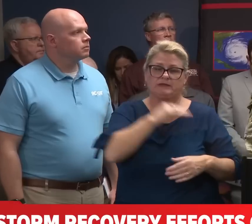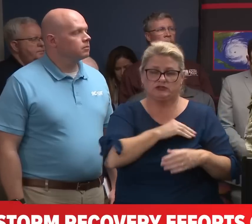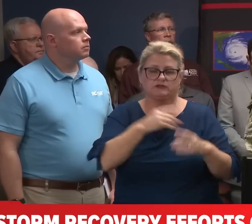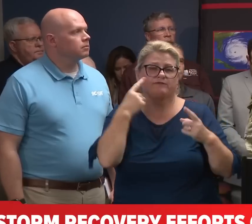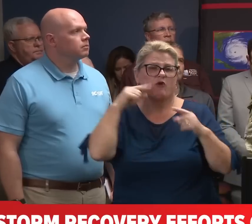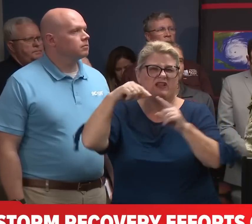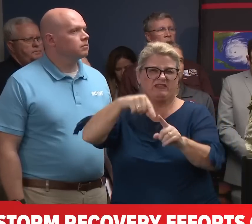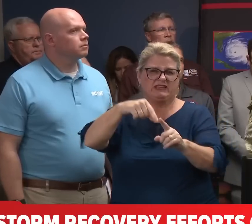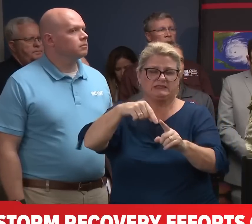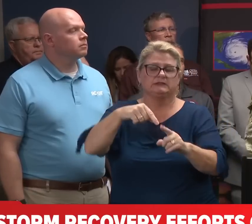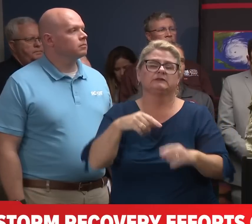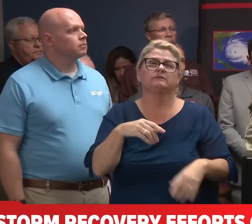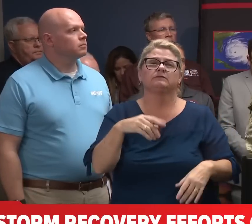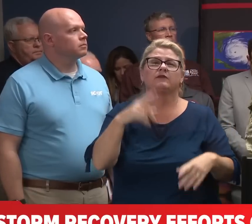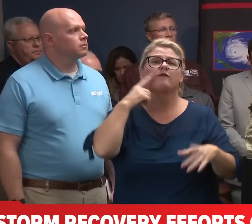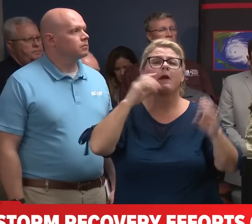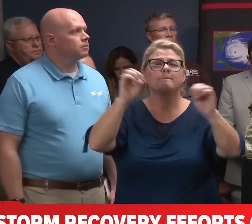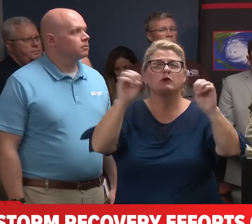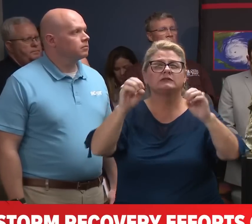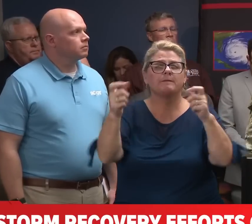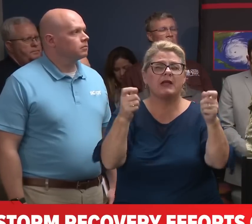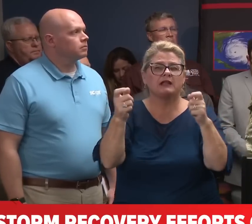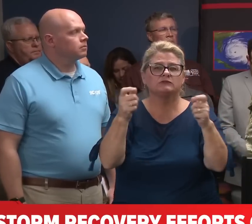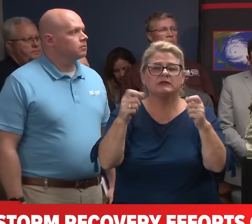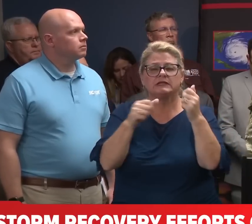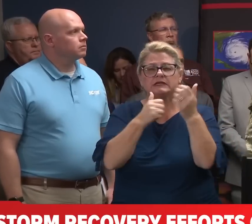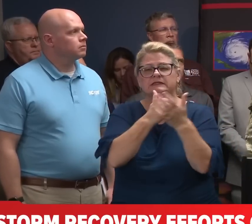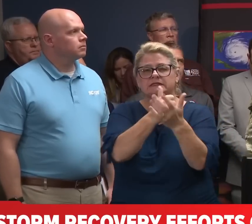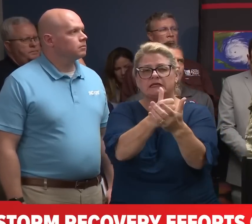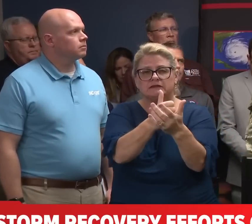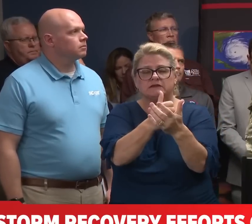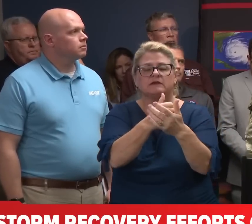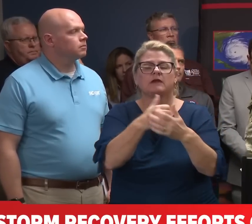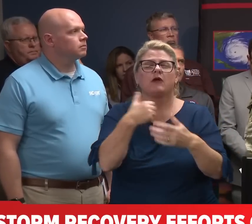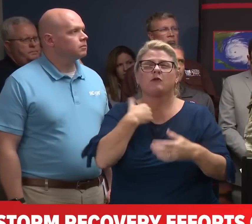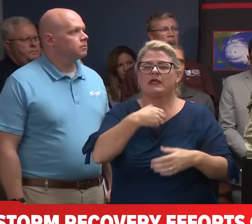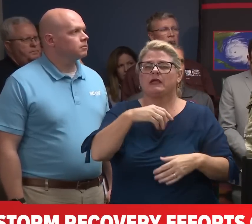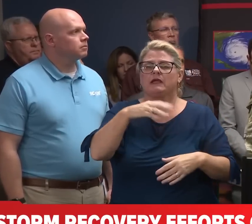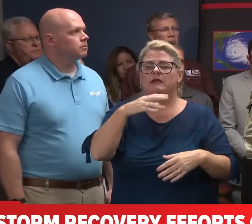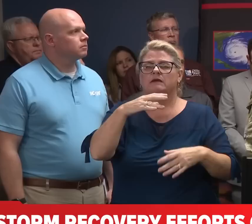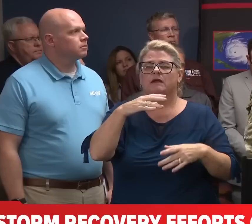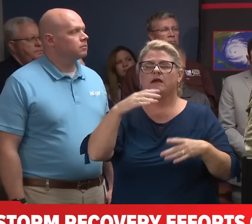Uh We do the emergency management assistance compact. We emac two